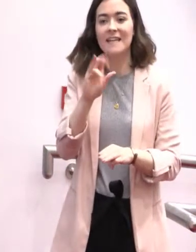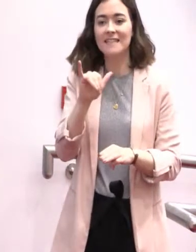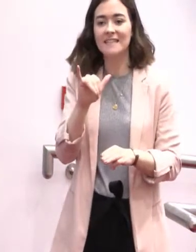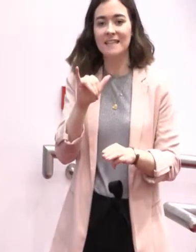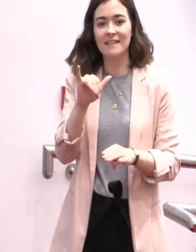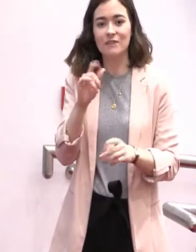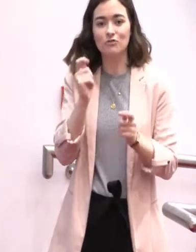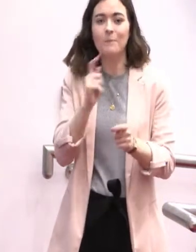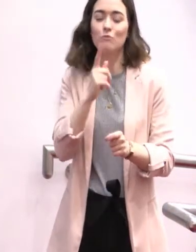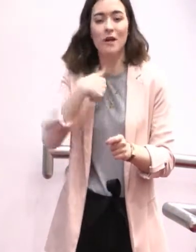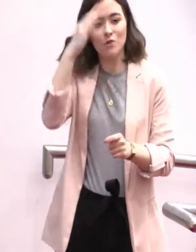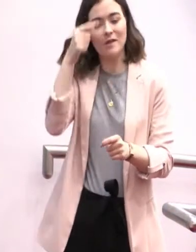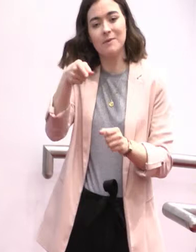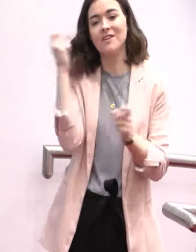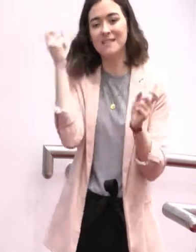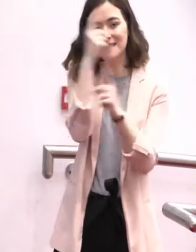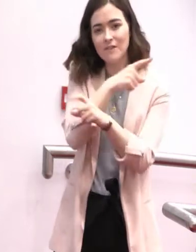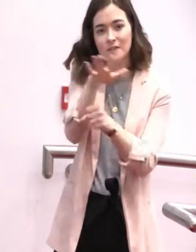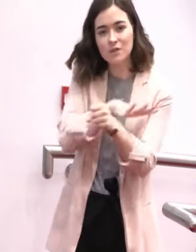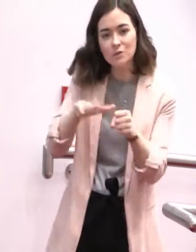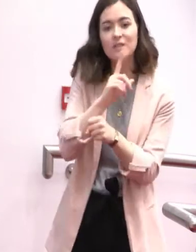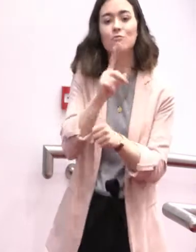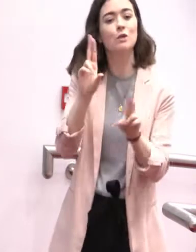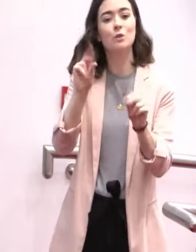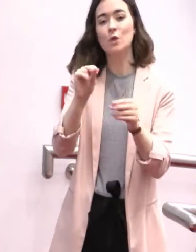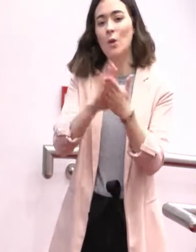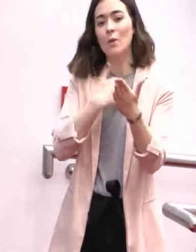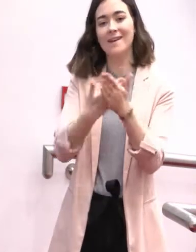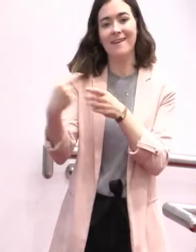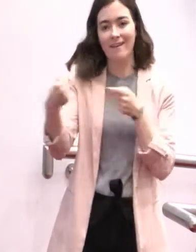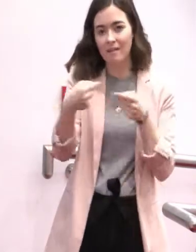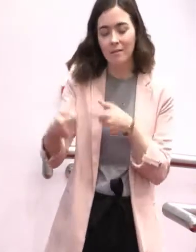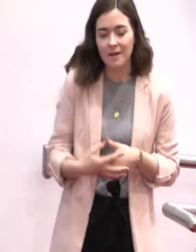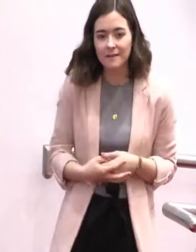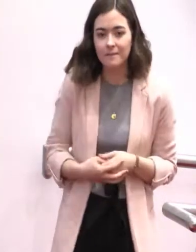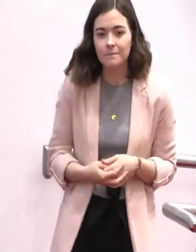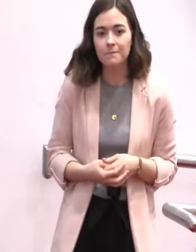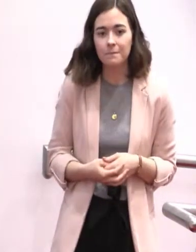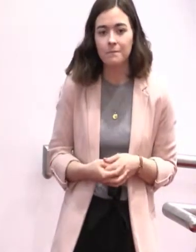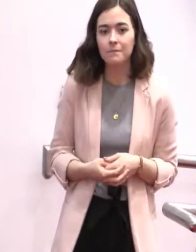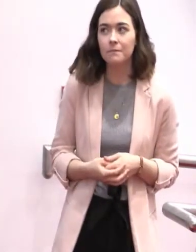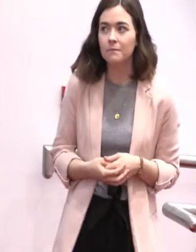for them. There is a legal battle.